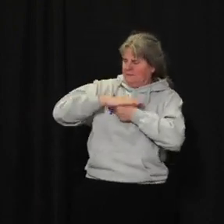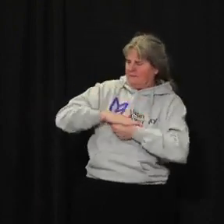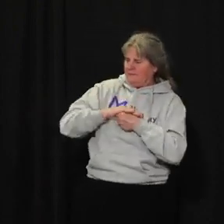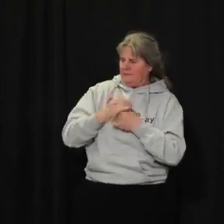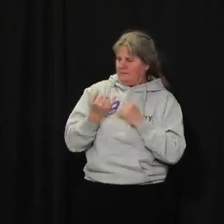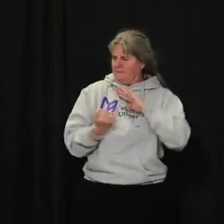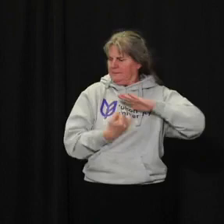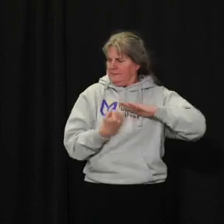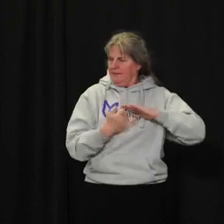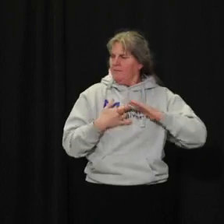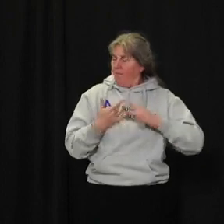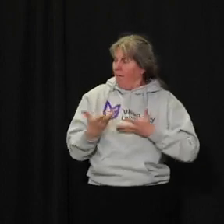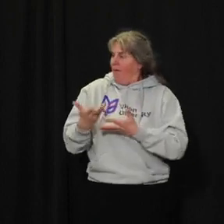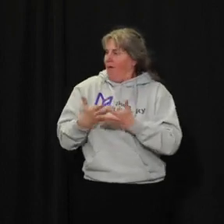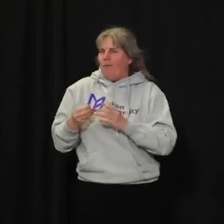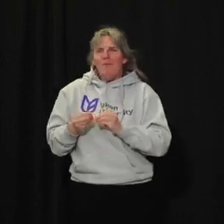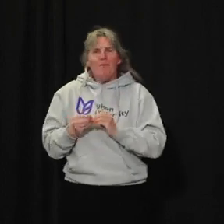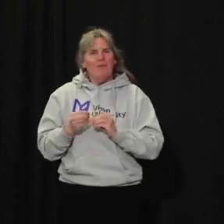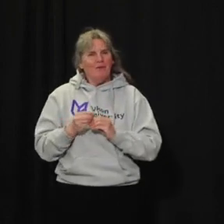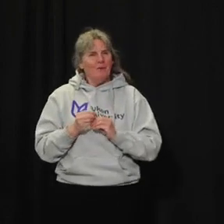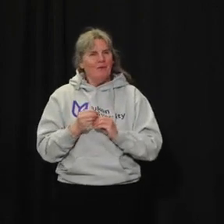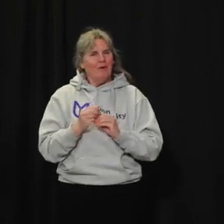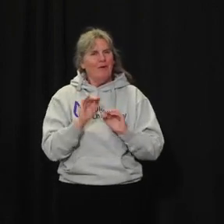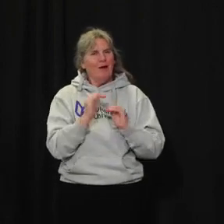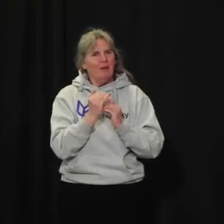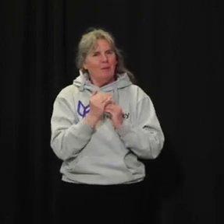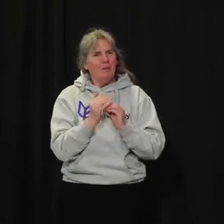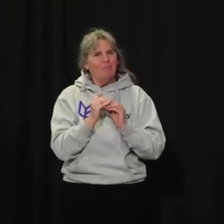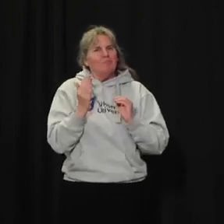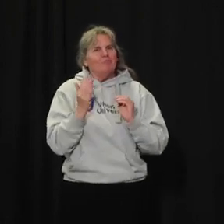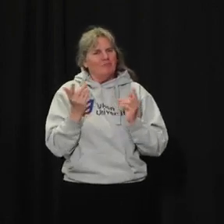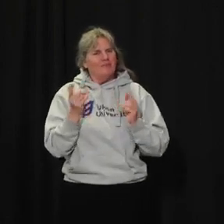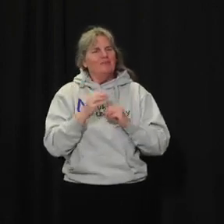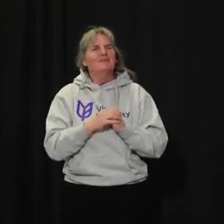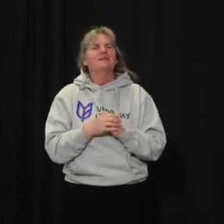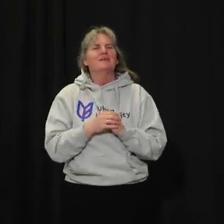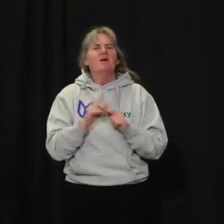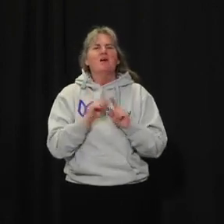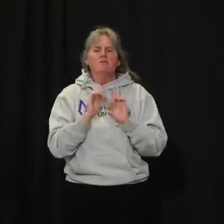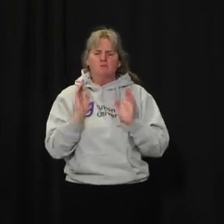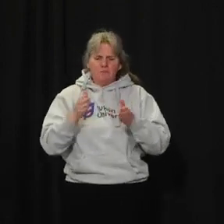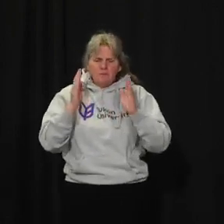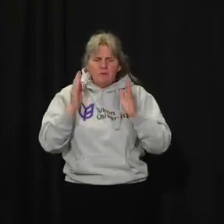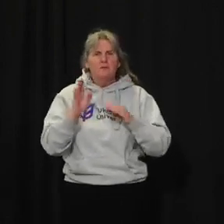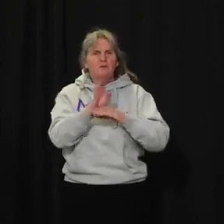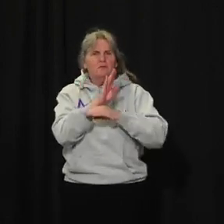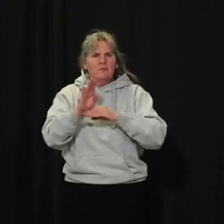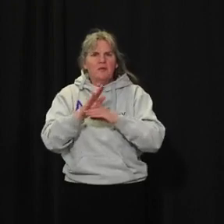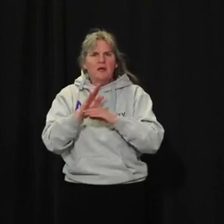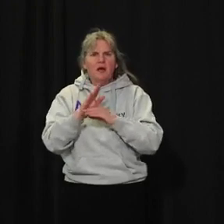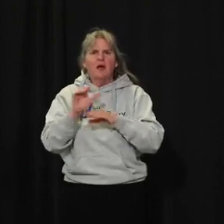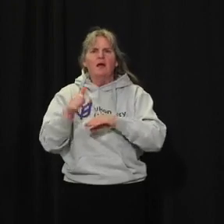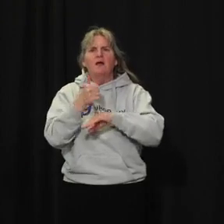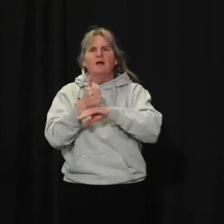COVID-19 related restrictions. We continue to focus efforts on getting businesses safely back